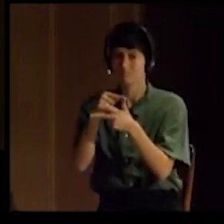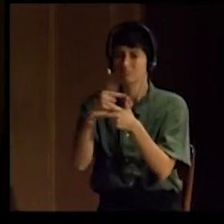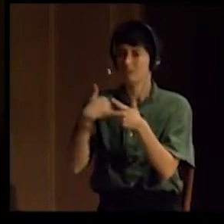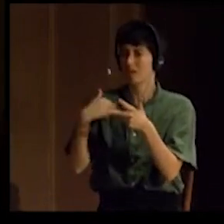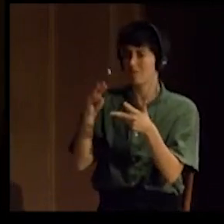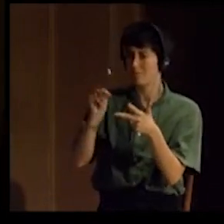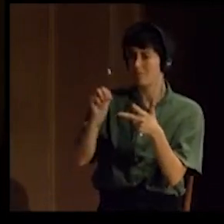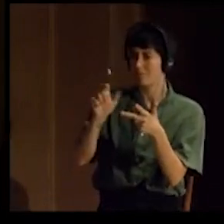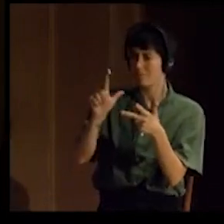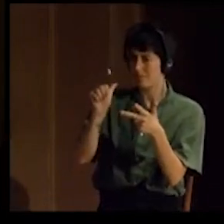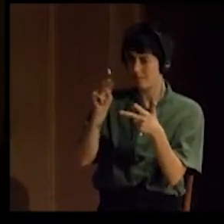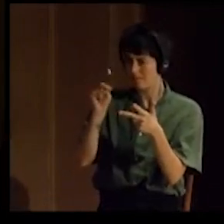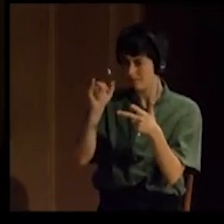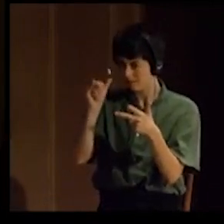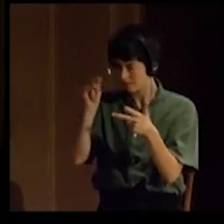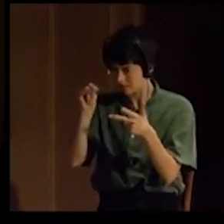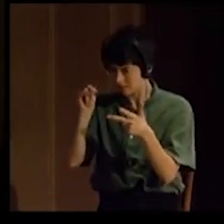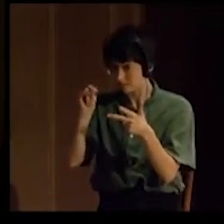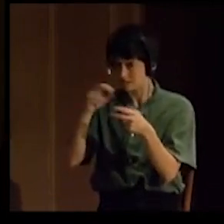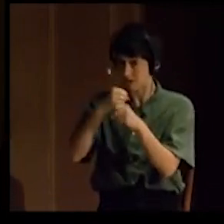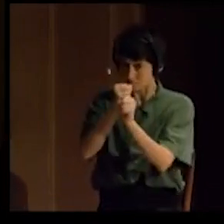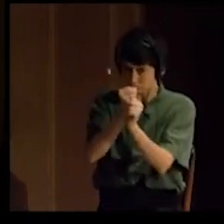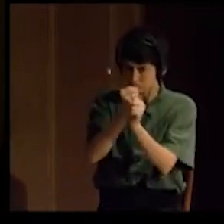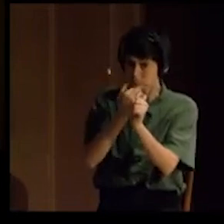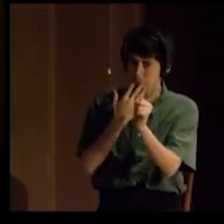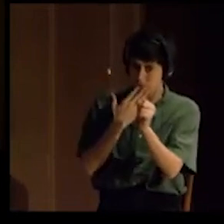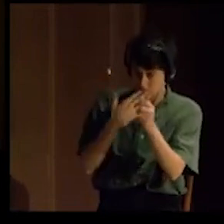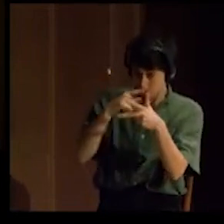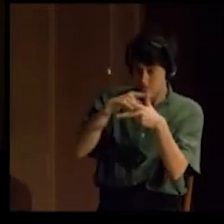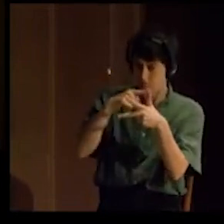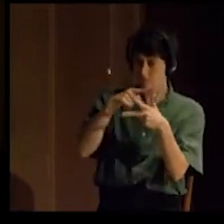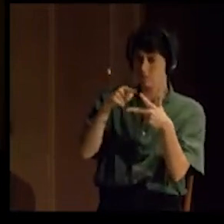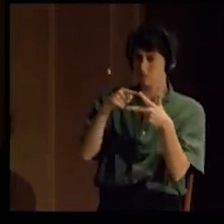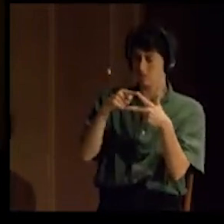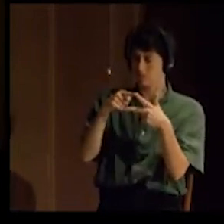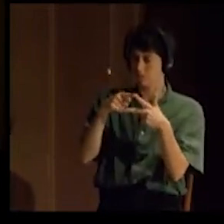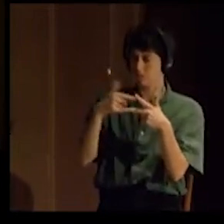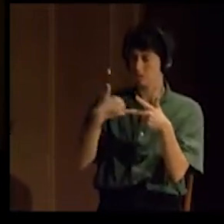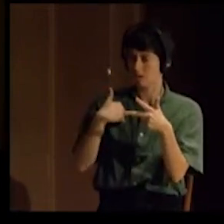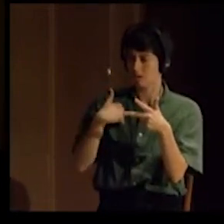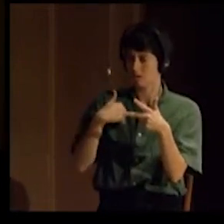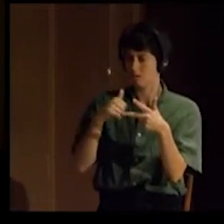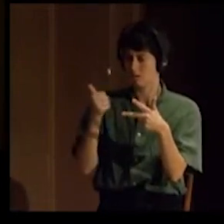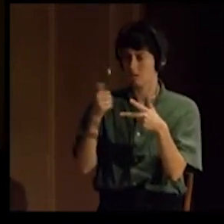They have carotenoid colors that are the oranges and reds and yellows that are produced